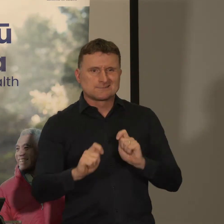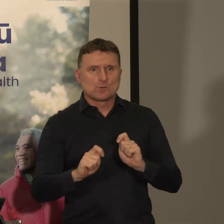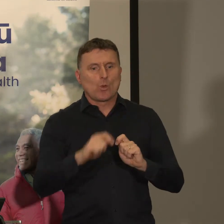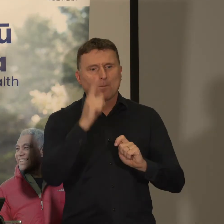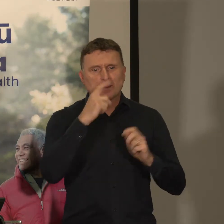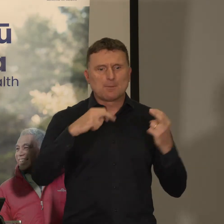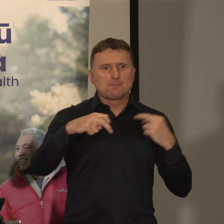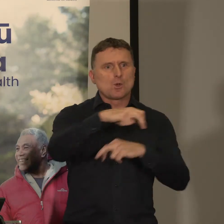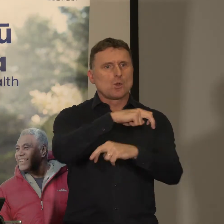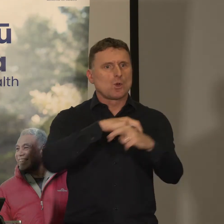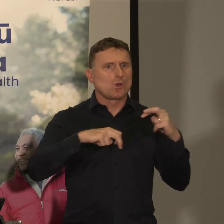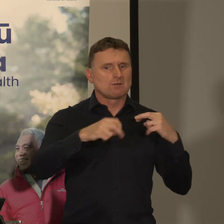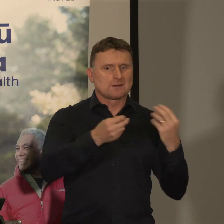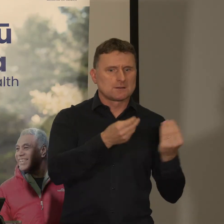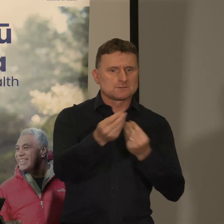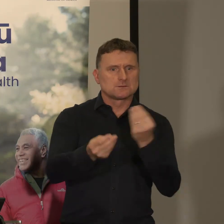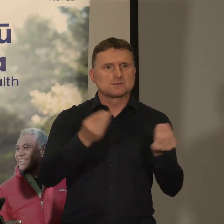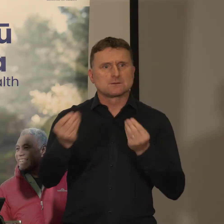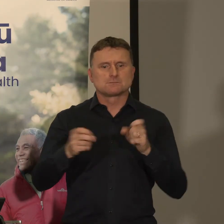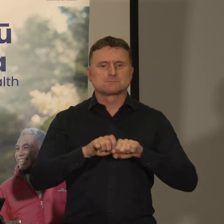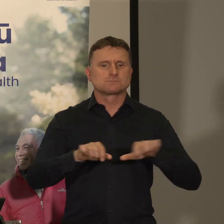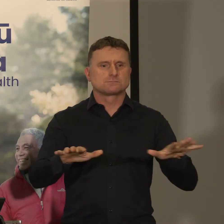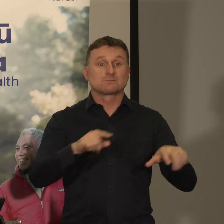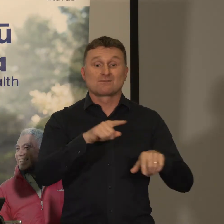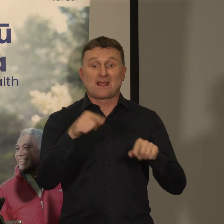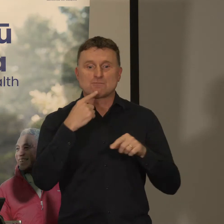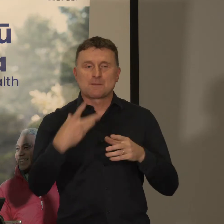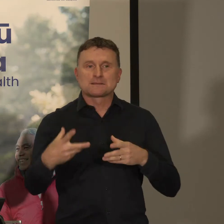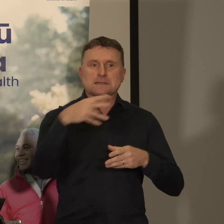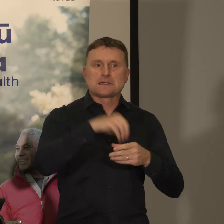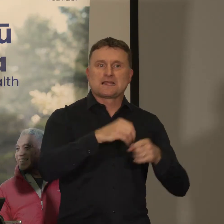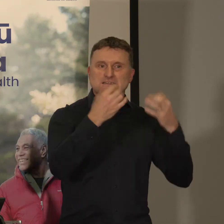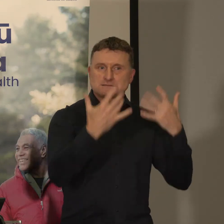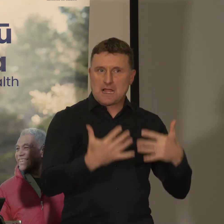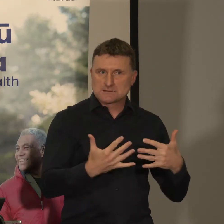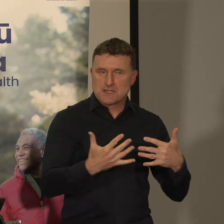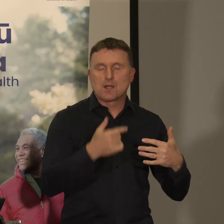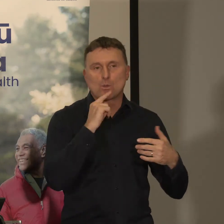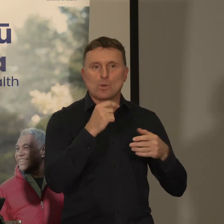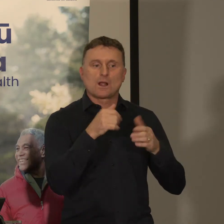continue to closely monitor the circulation of new variants and trends and case counts which all feeds into updated modelling and continue